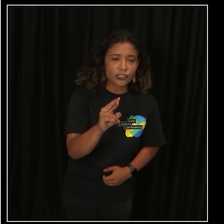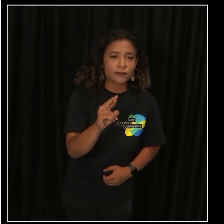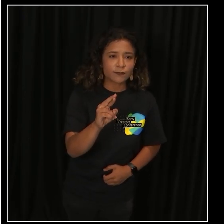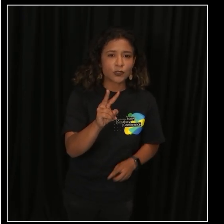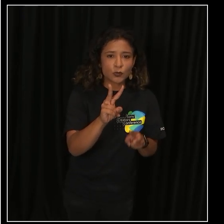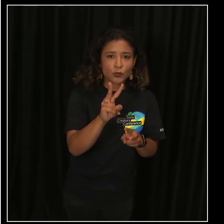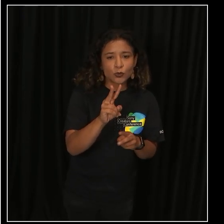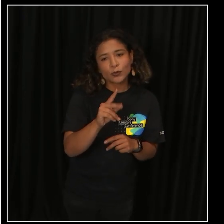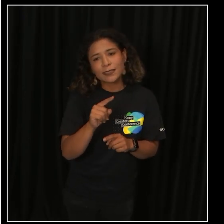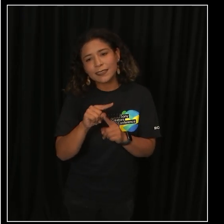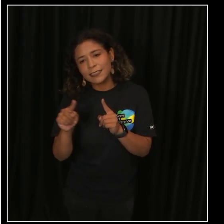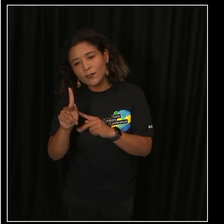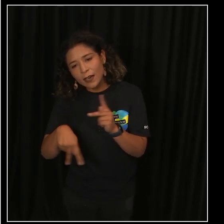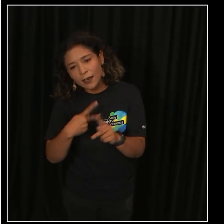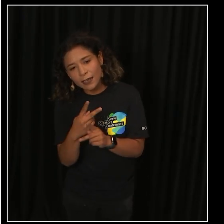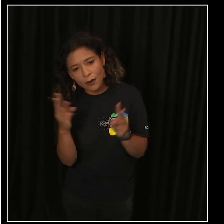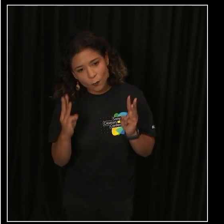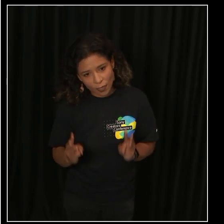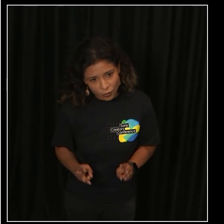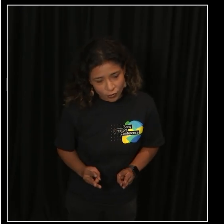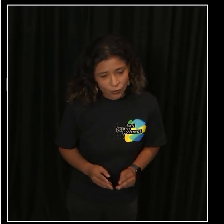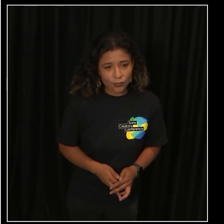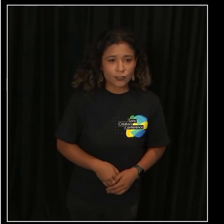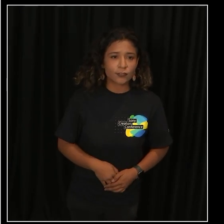and converted them into Look-up Tables.